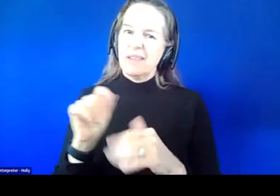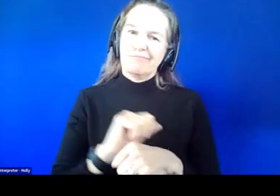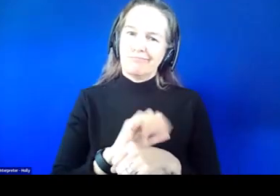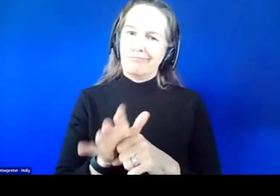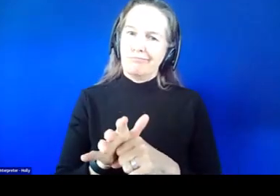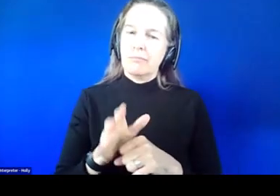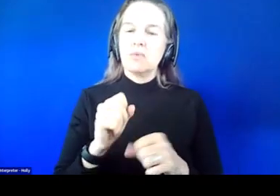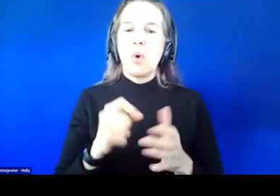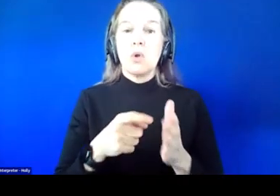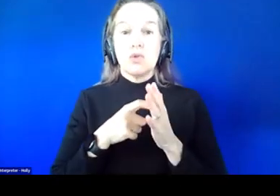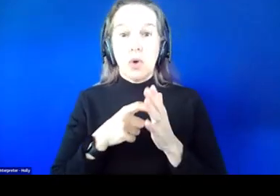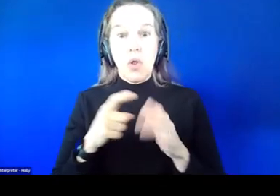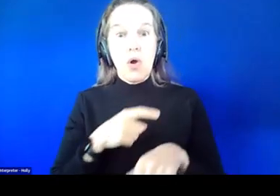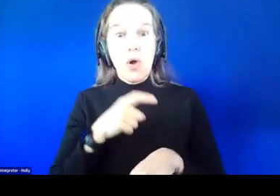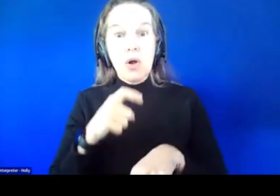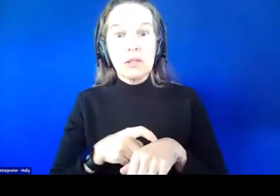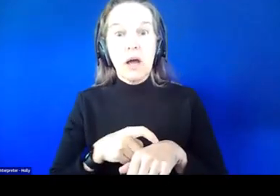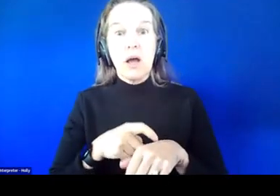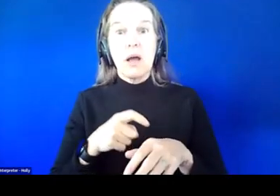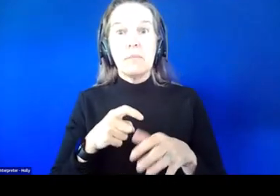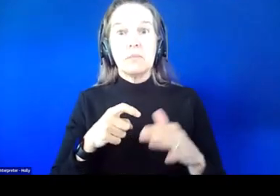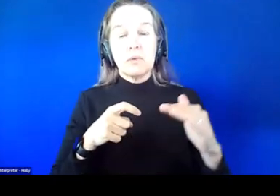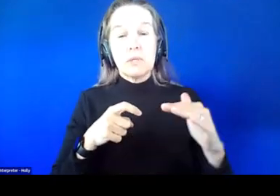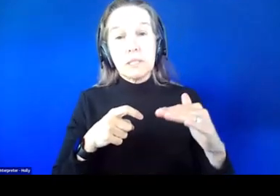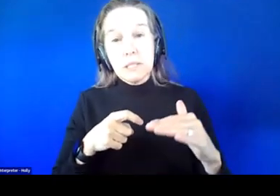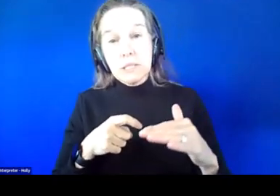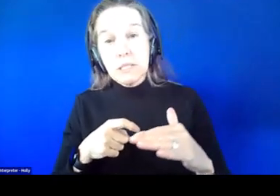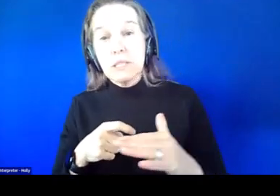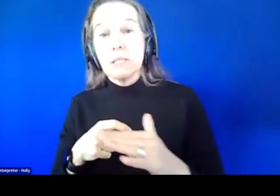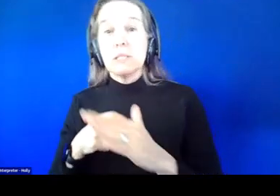of bounce back to our new normal, if you will,